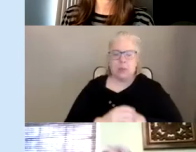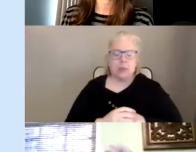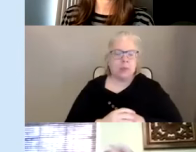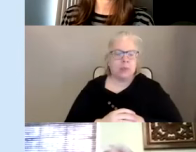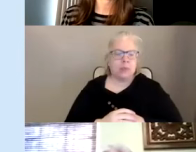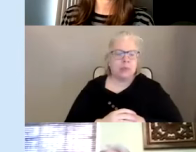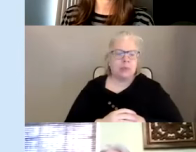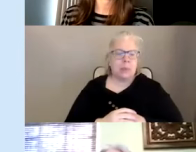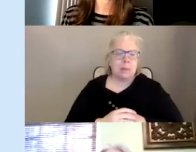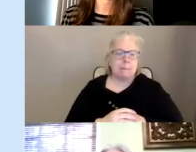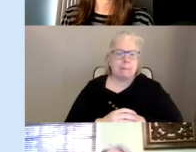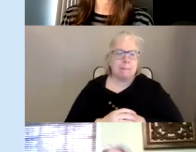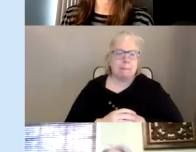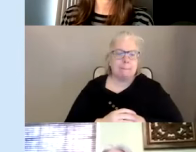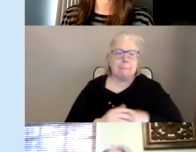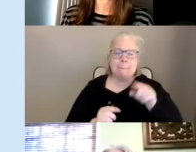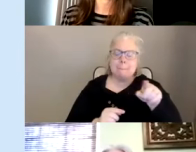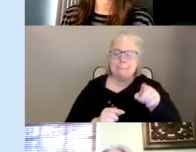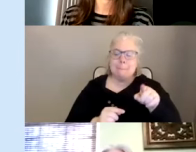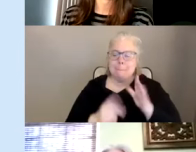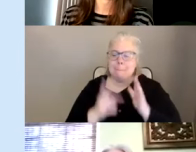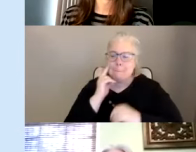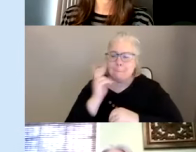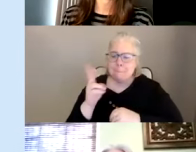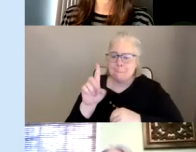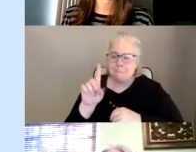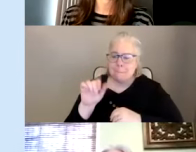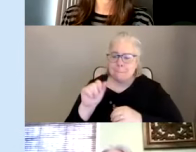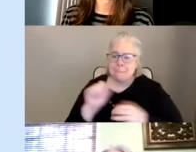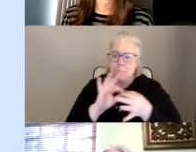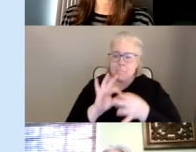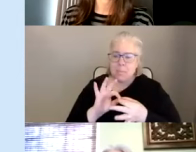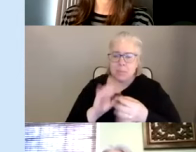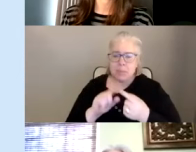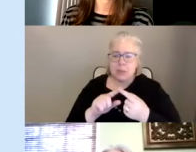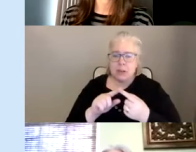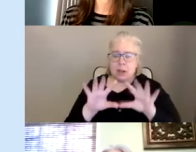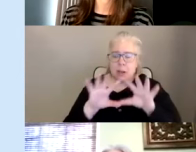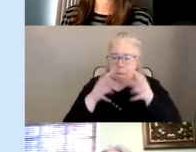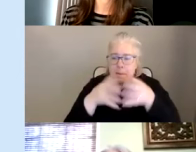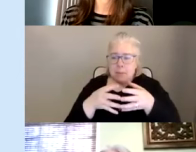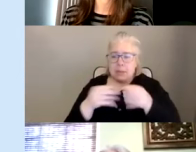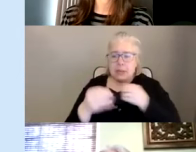And so here I pulled some data about the population in poverty that speaks Spanish.